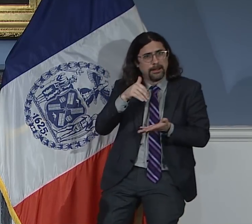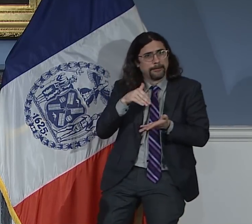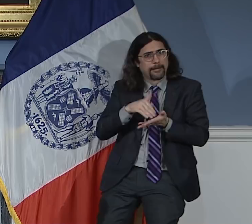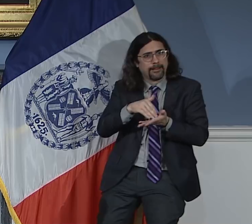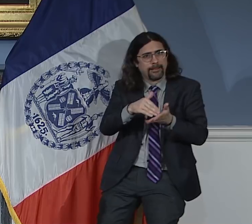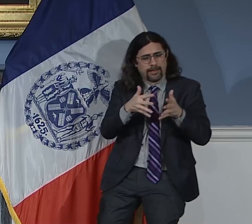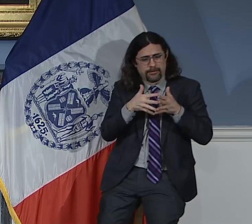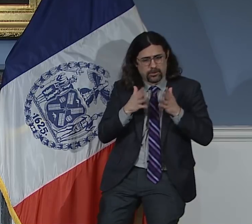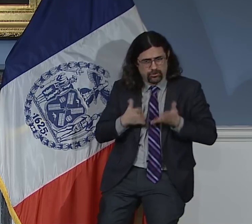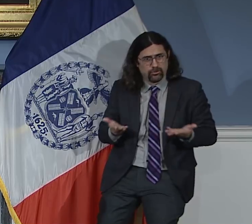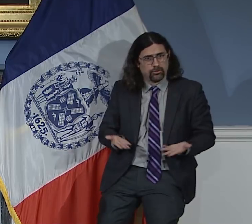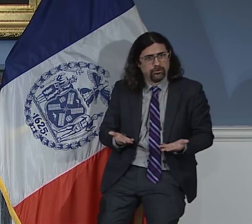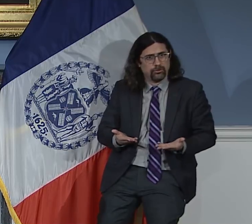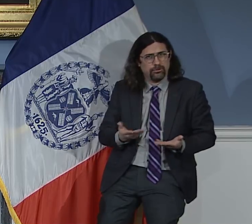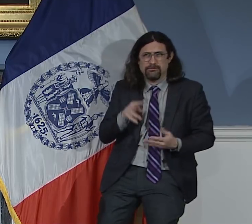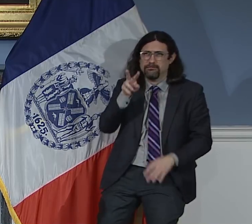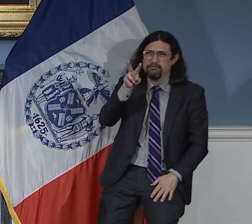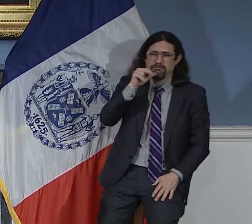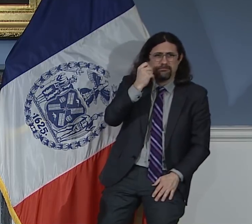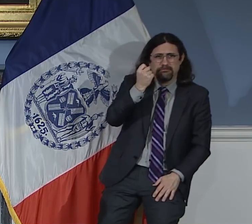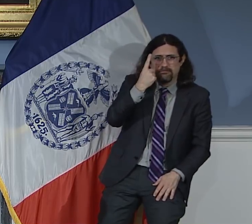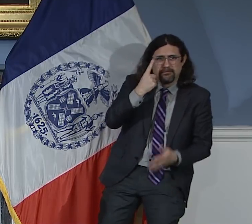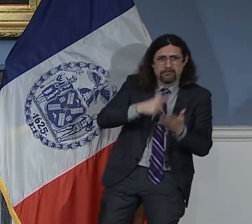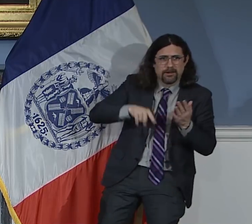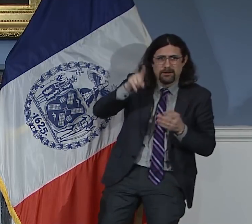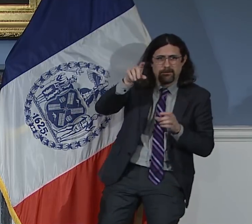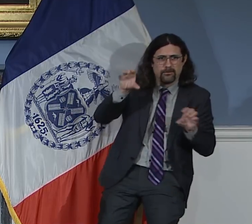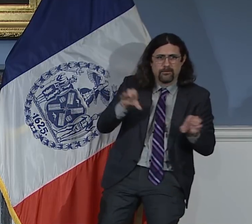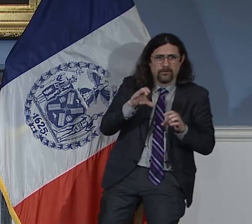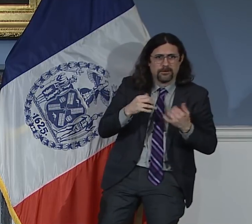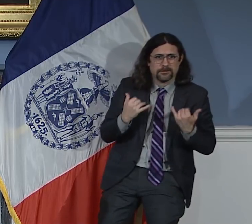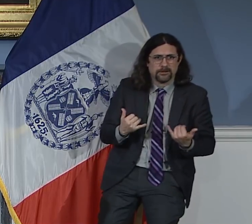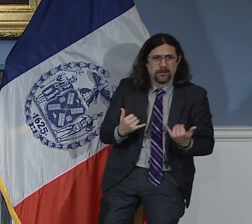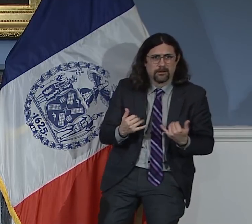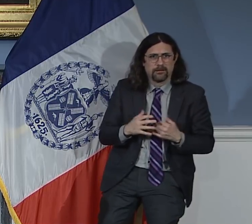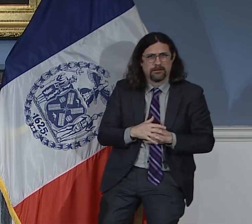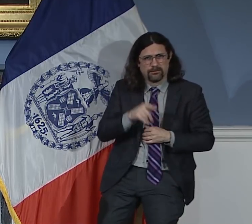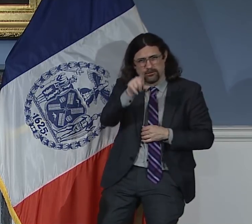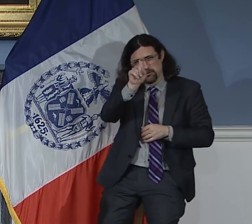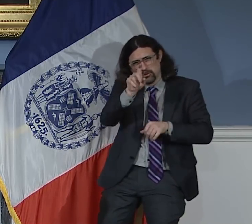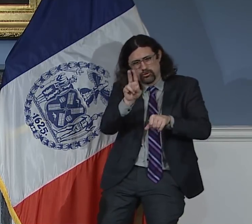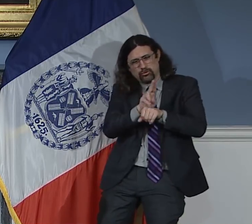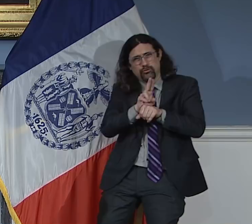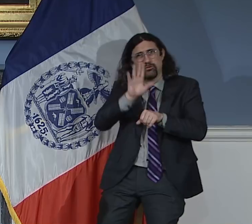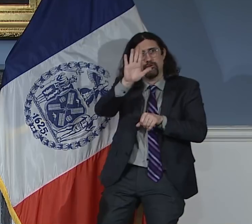YOU ARE NOT USING THE TOOLS OF YOUR OFFICE. THIS IS ONE OF THE GREATEST EREMGEIENCS URO